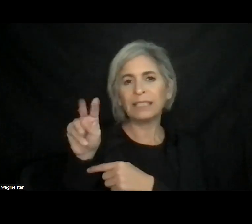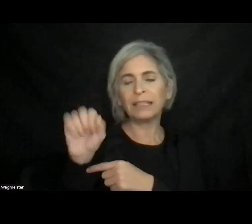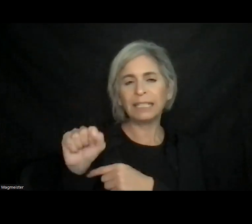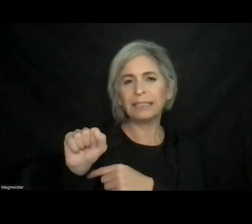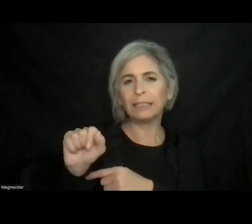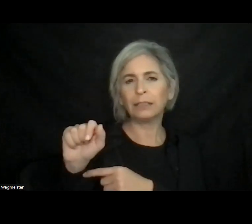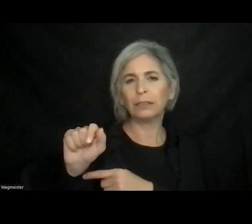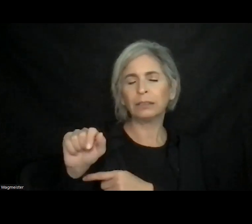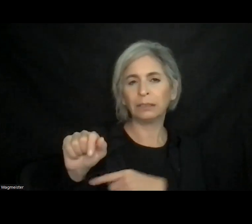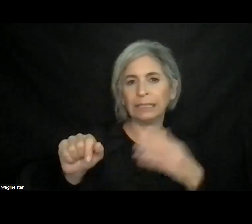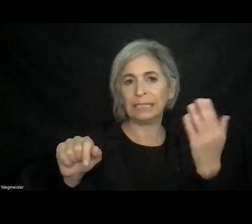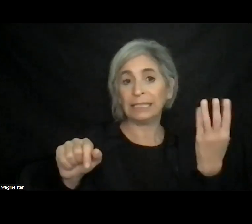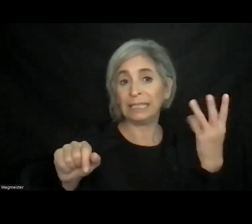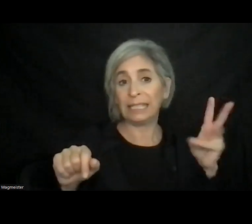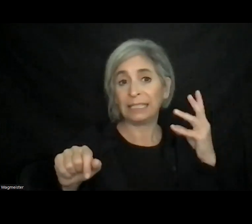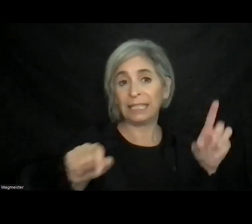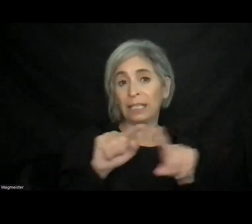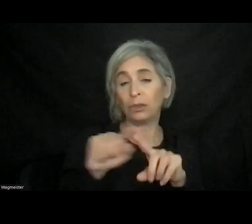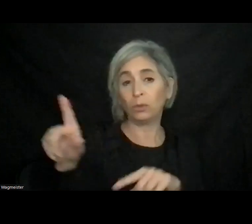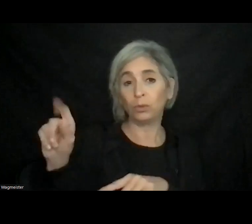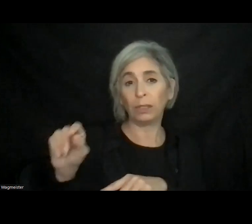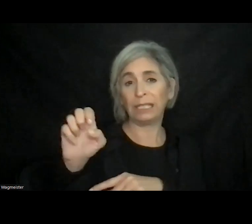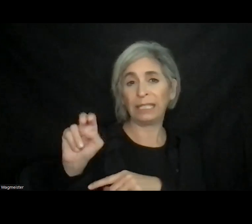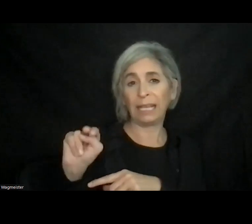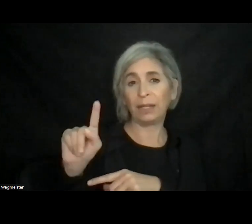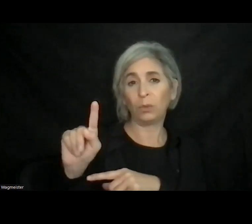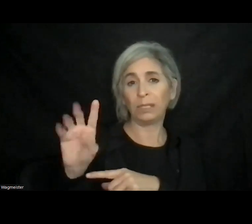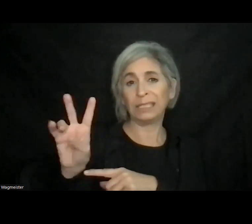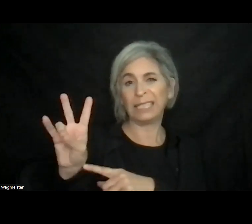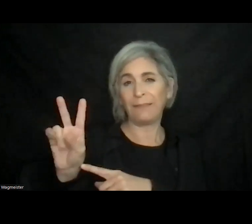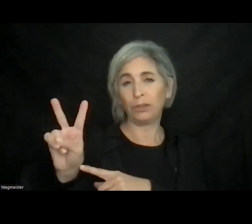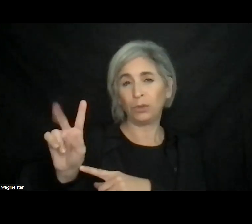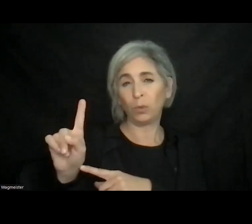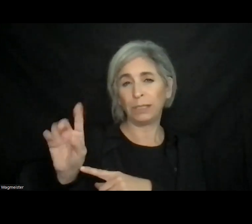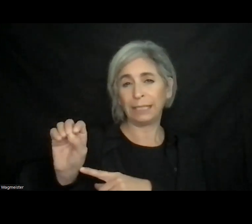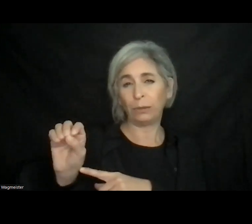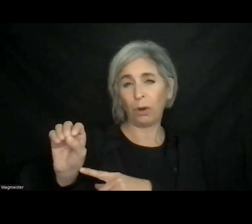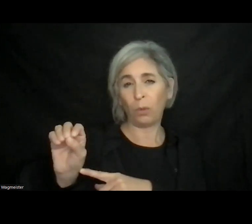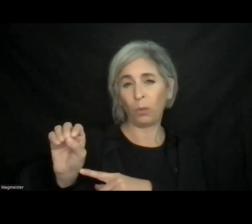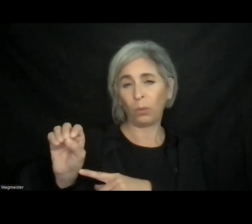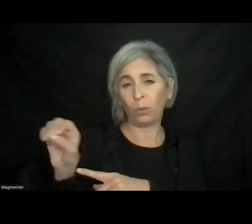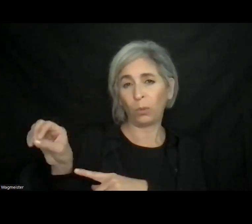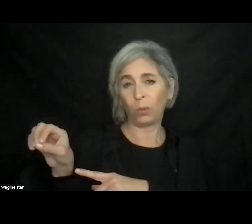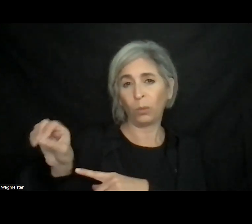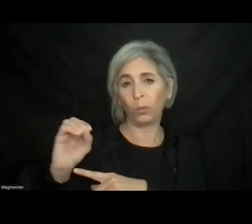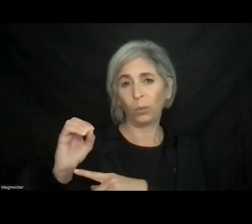through 20 of EN17210? >> DELFIN JIMENEZ: Can